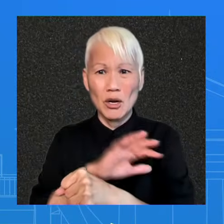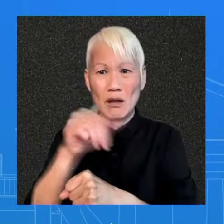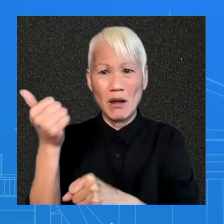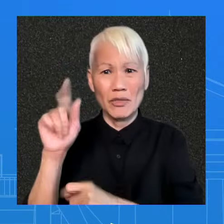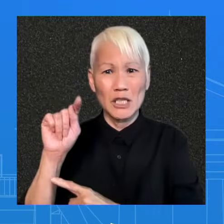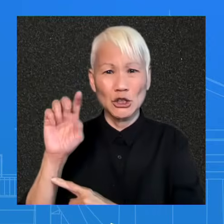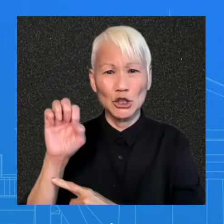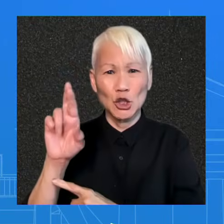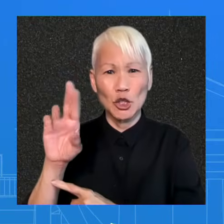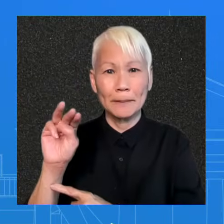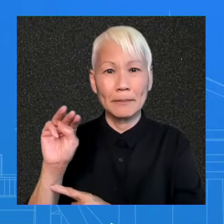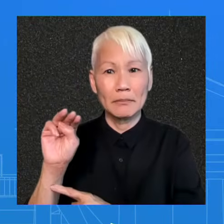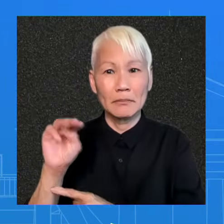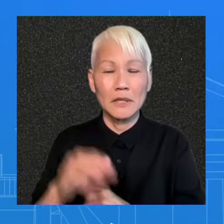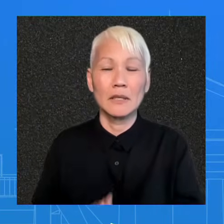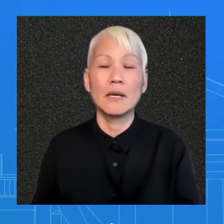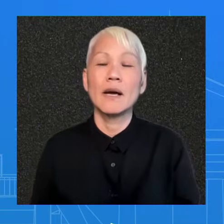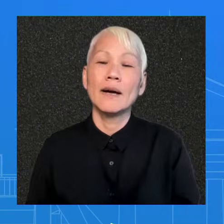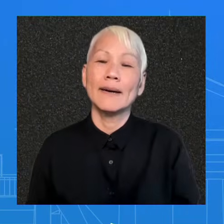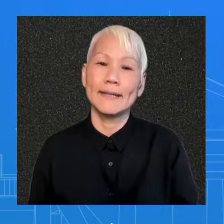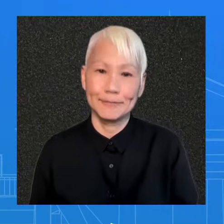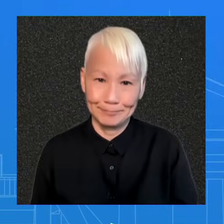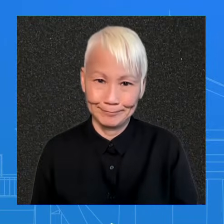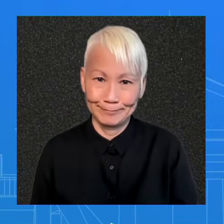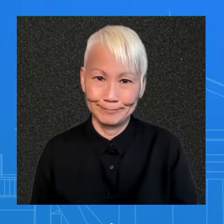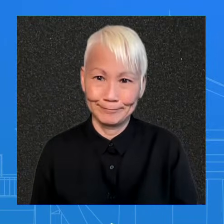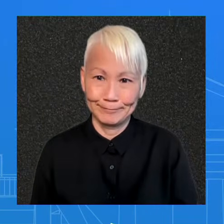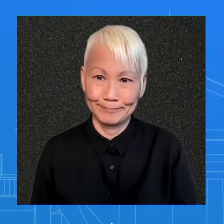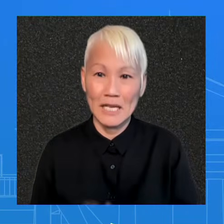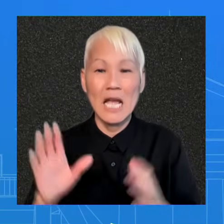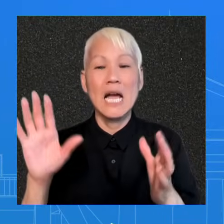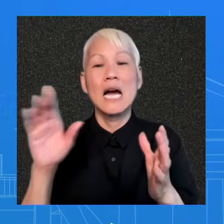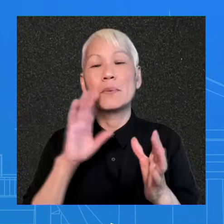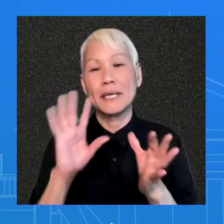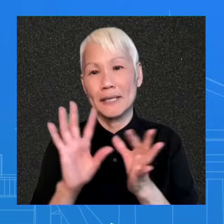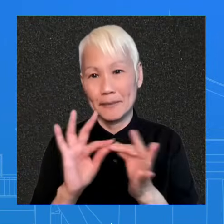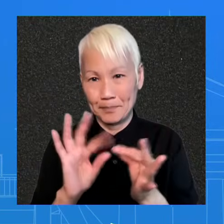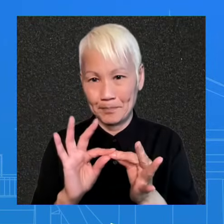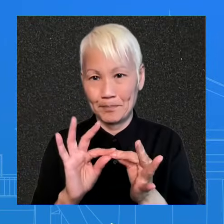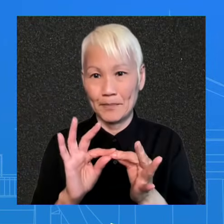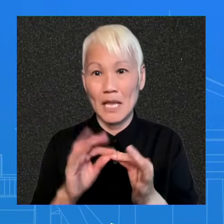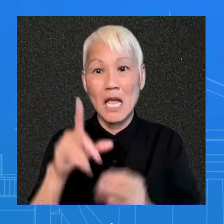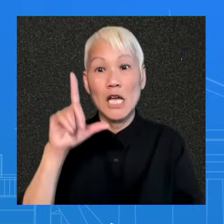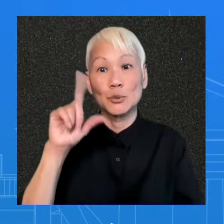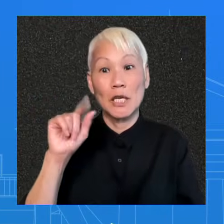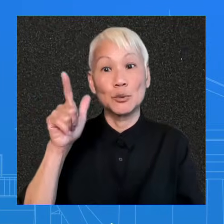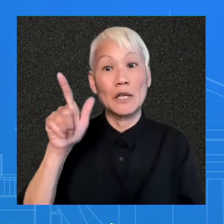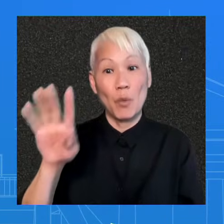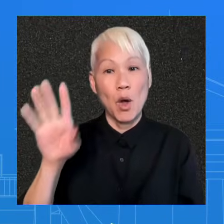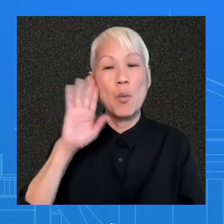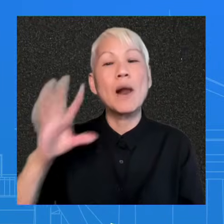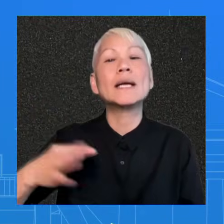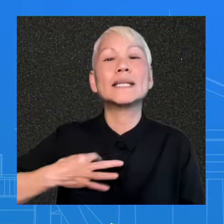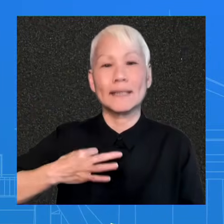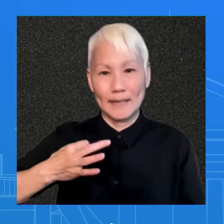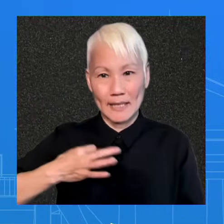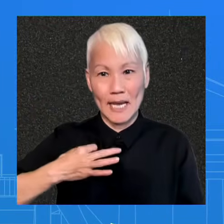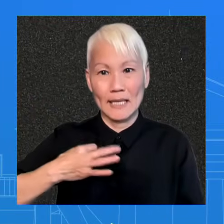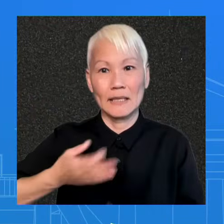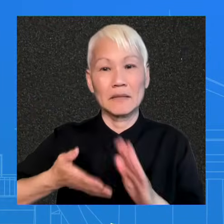It --I'm not going to comment on the 2024. She is a candidate, so I want to be very careful here. And we do follow the Hatch Act,